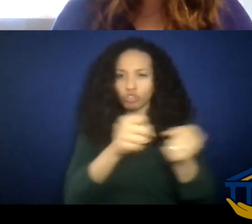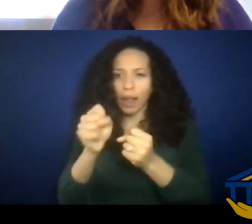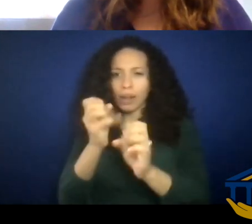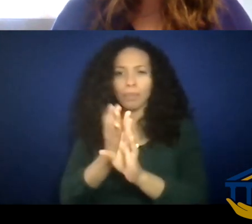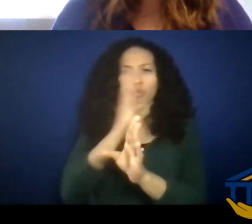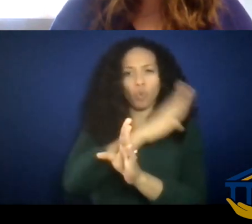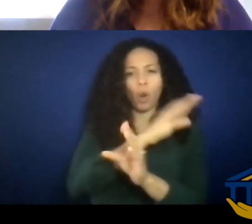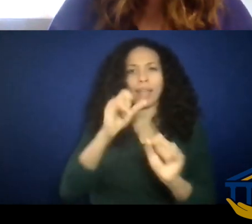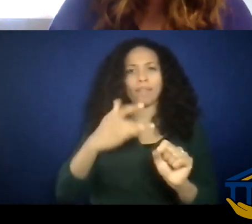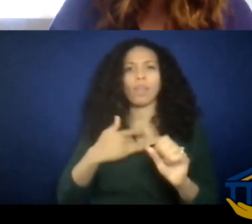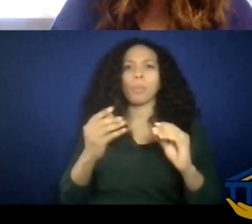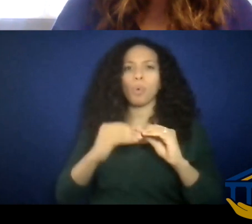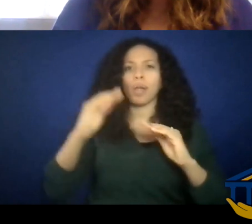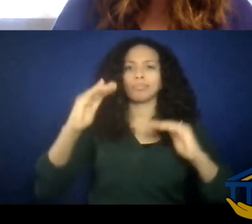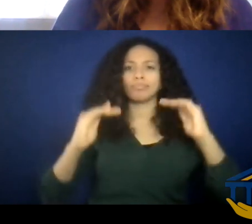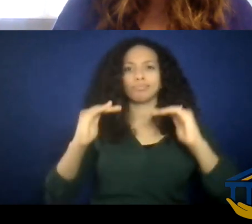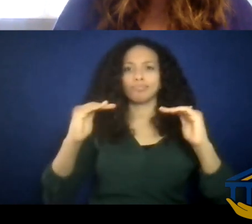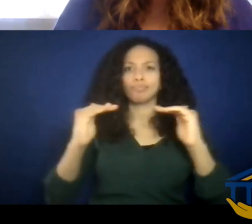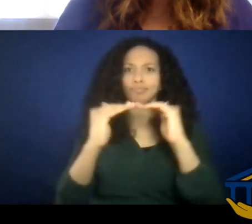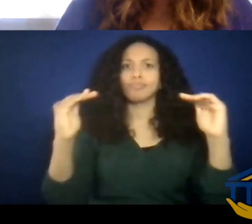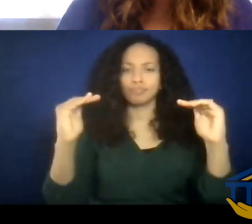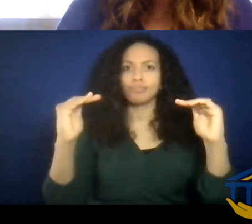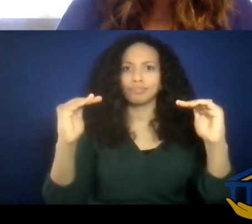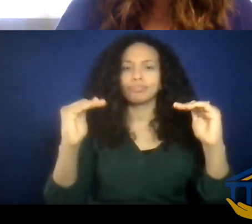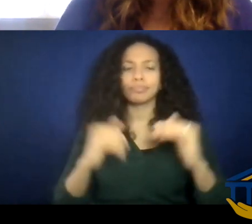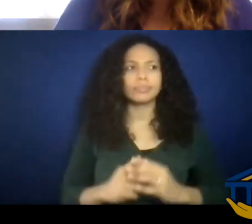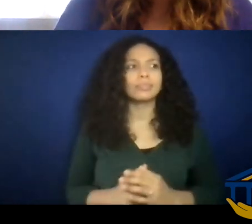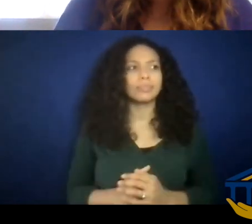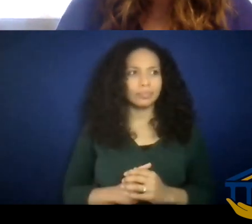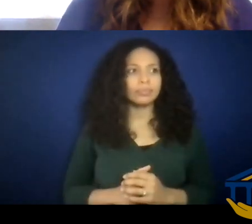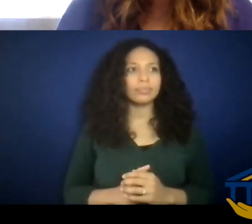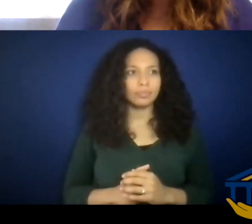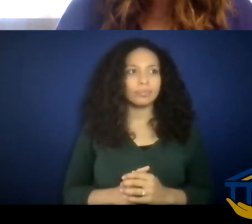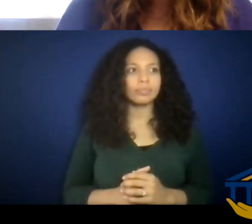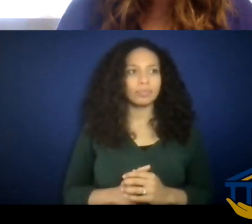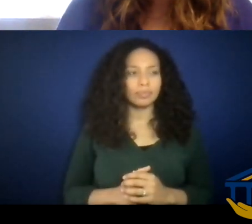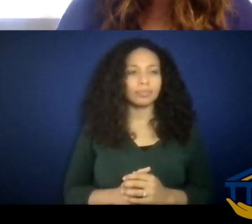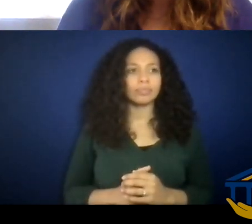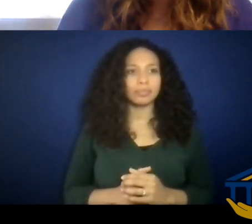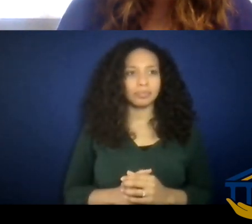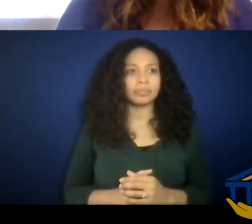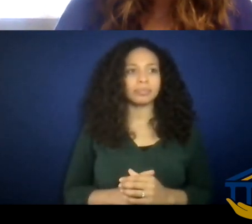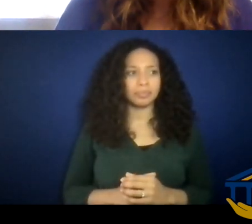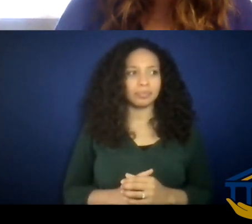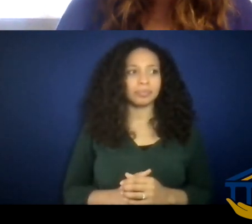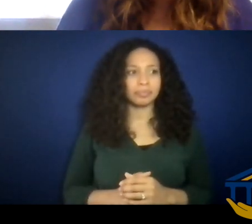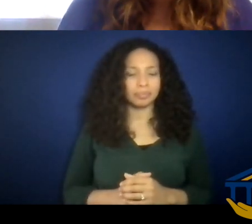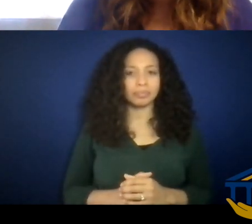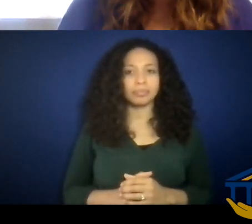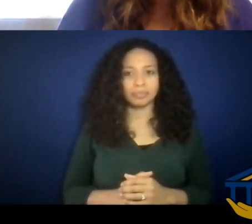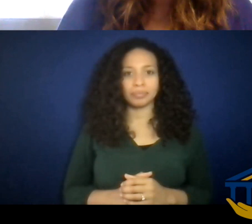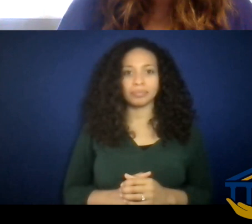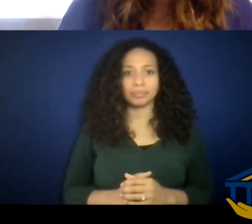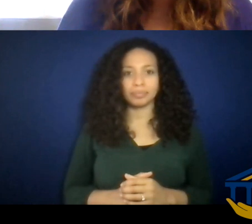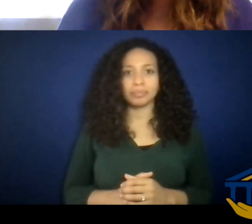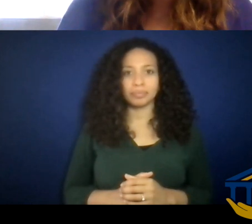you a little bit. So you might want to also take someone who just... can help listen and take notes